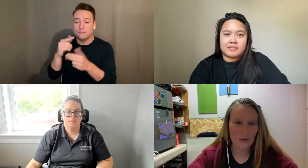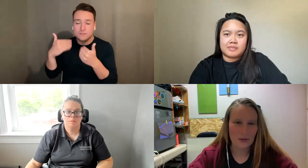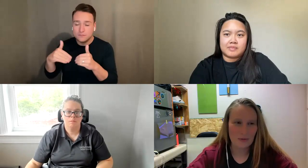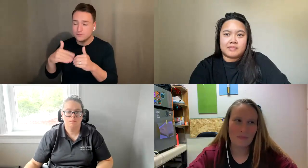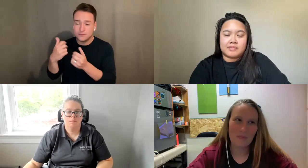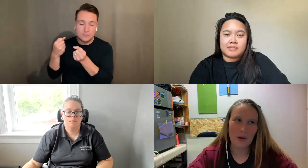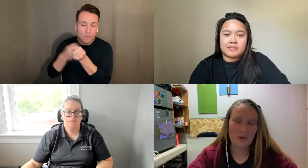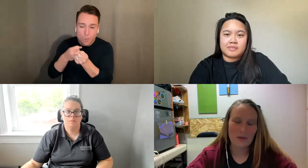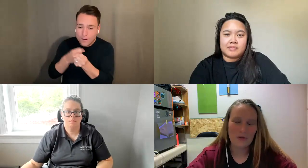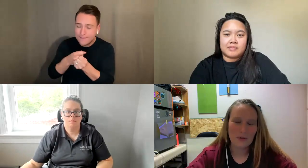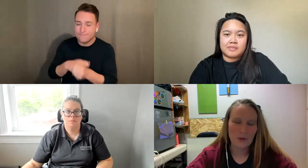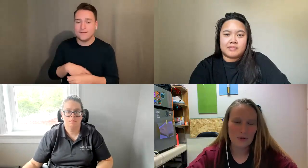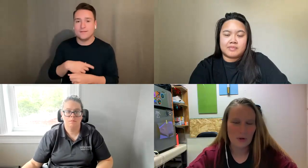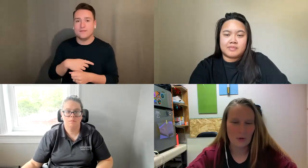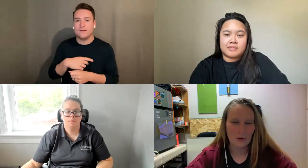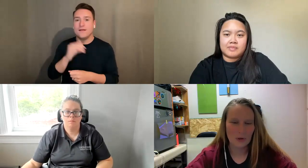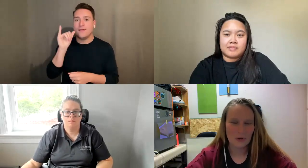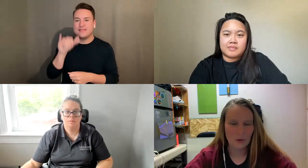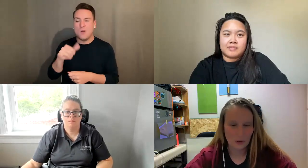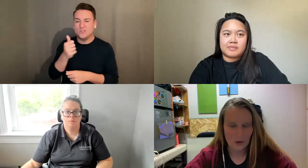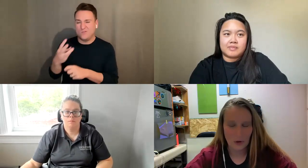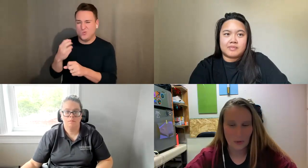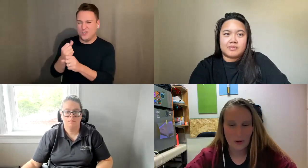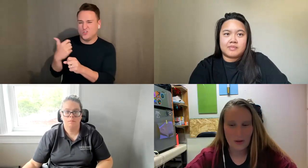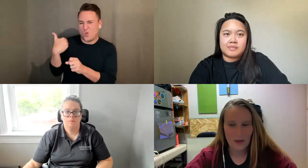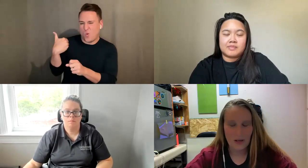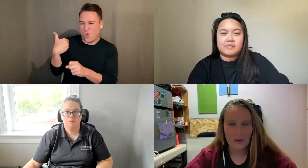That was quite a few years ago.